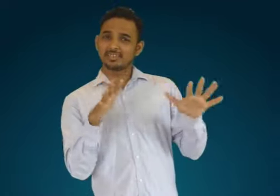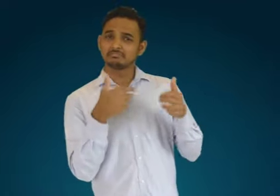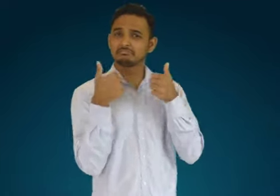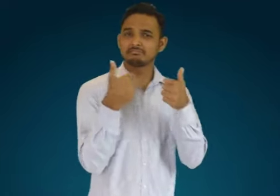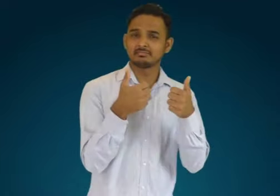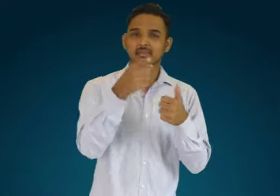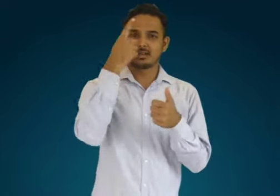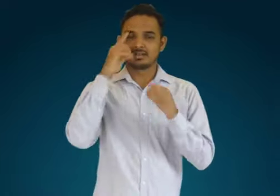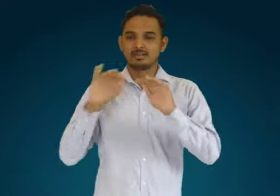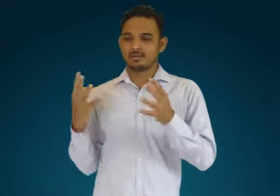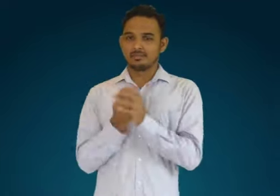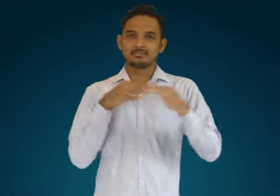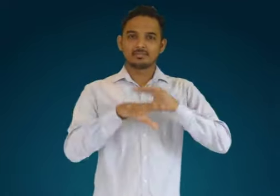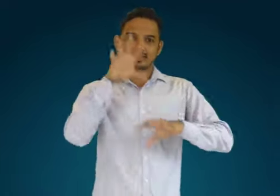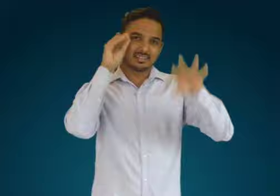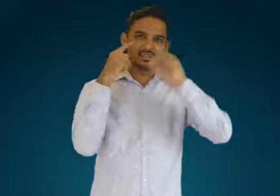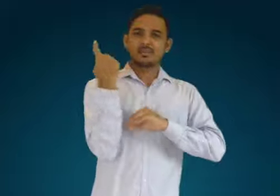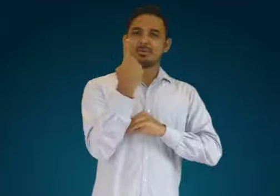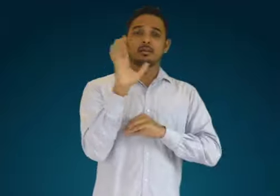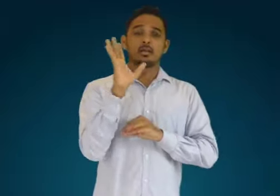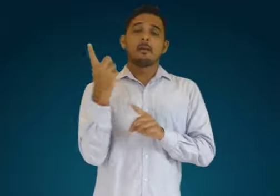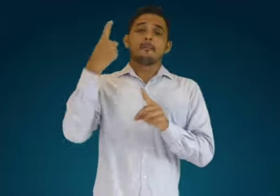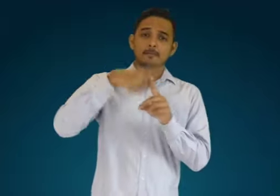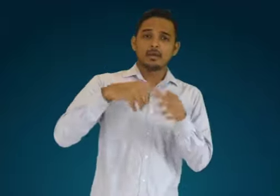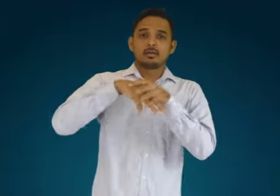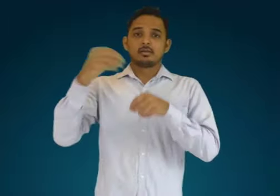to a shopping activity results in much more clarity compared to